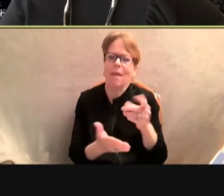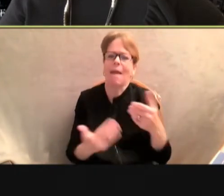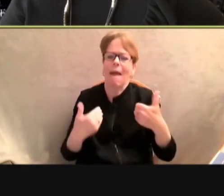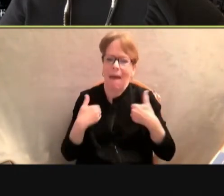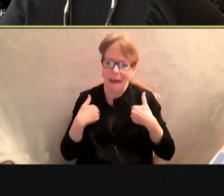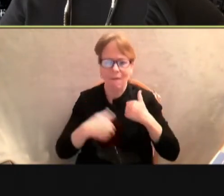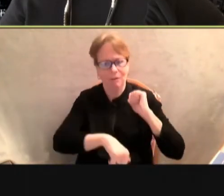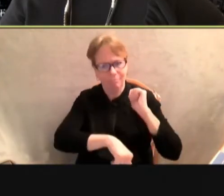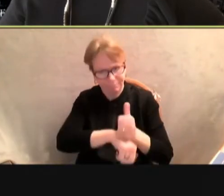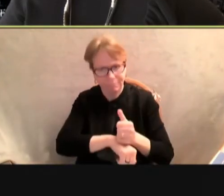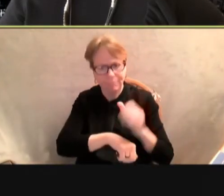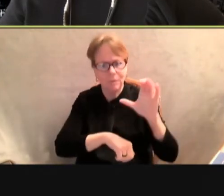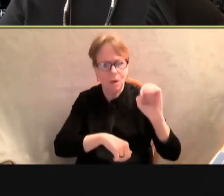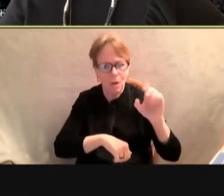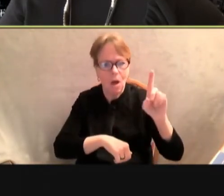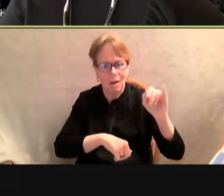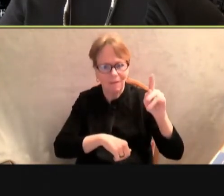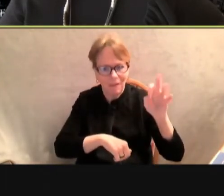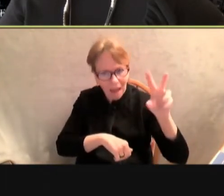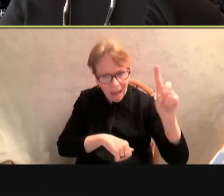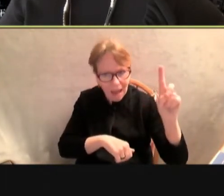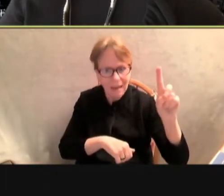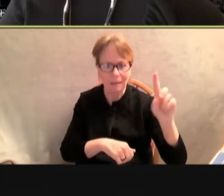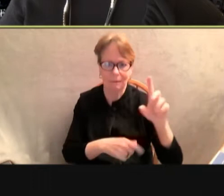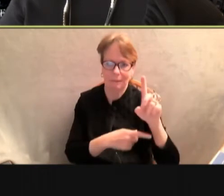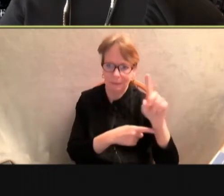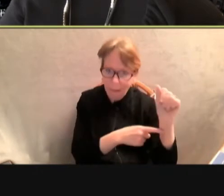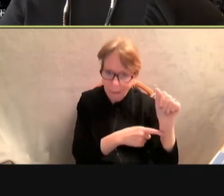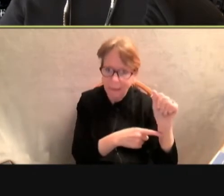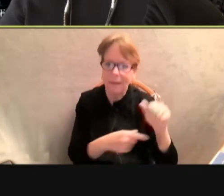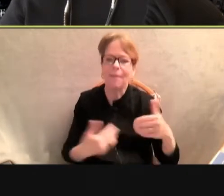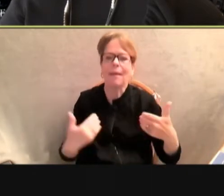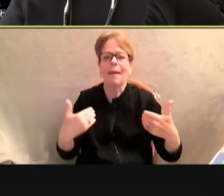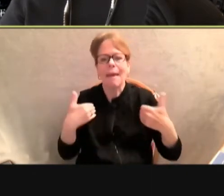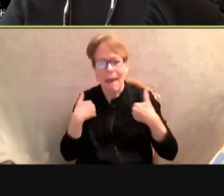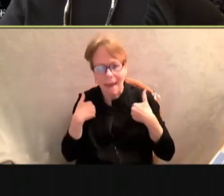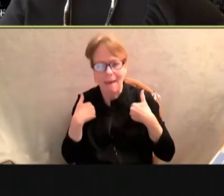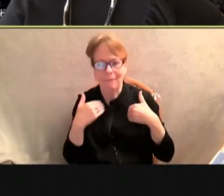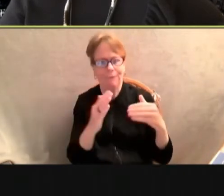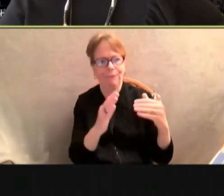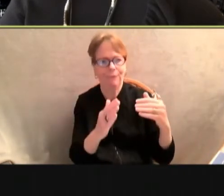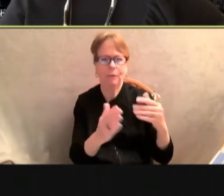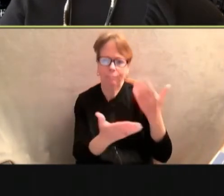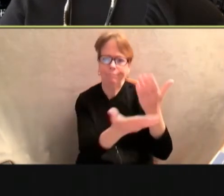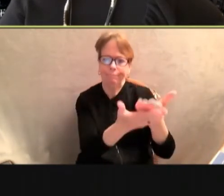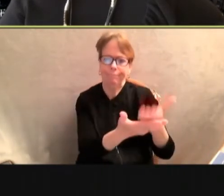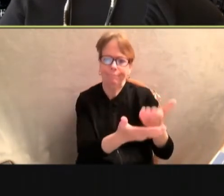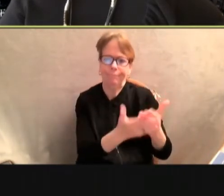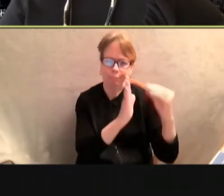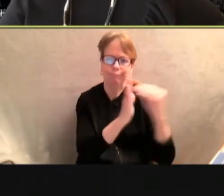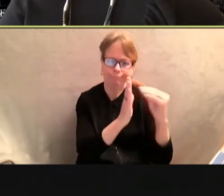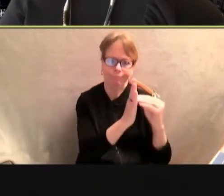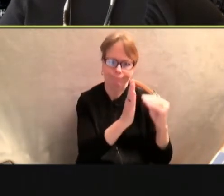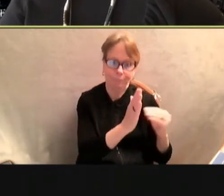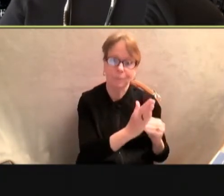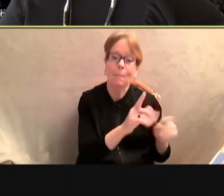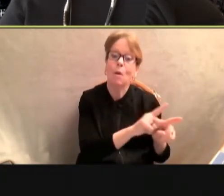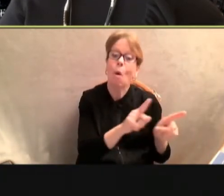that's being diagnosed and/or the qualifications of the clinician. It should explain a specific